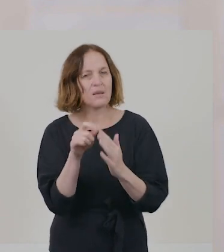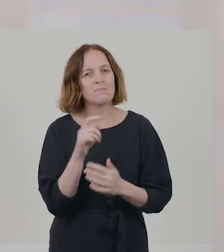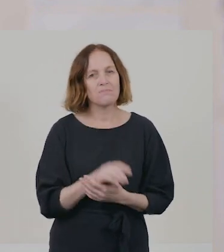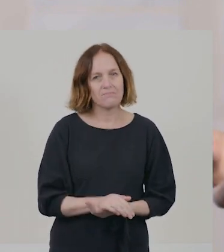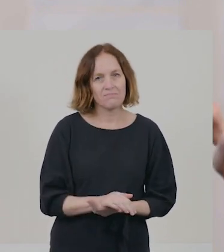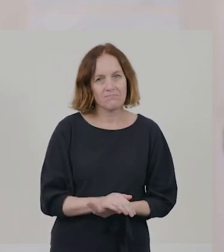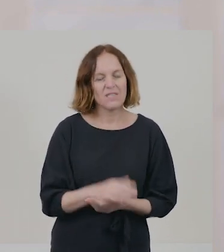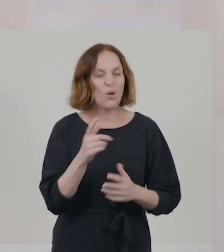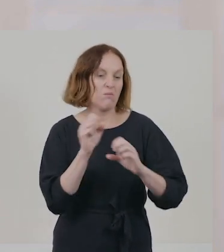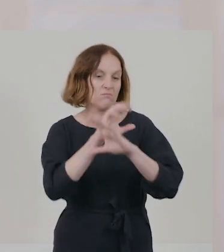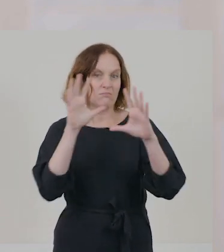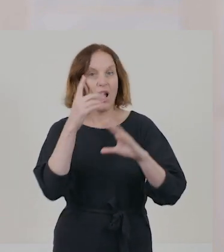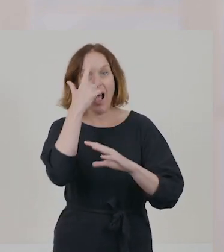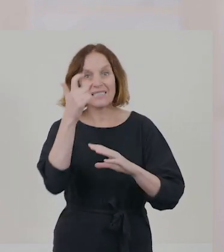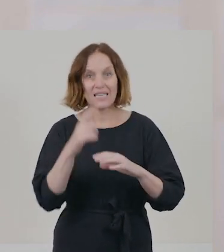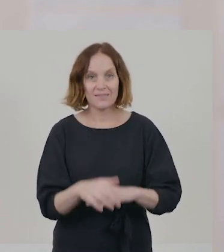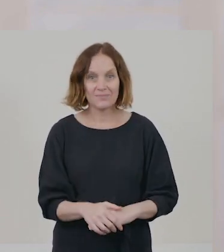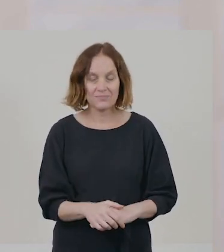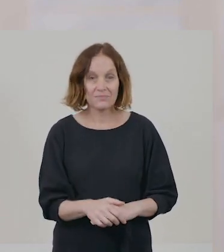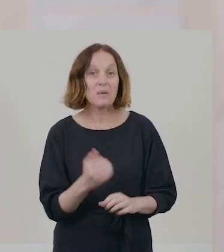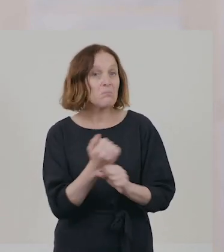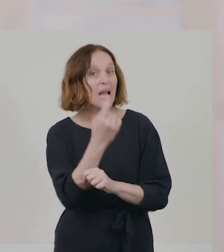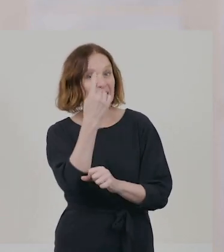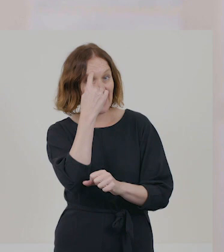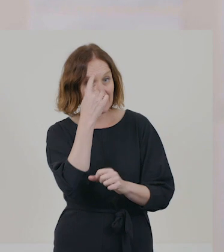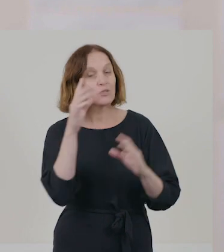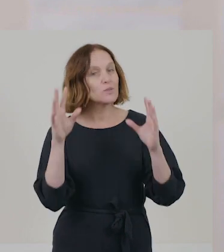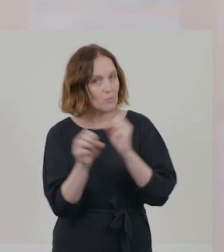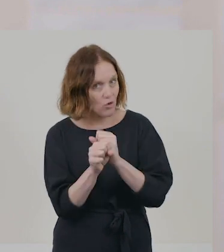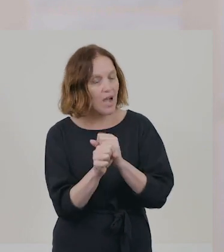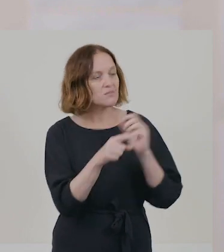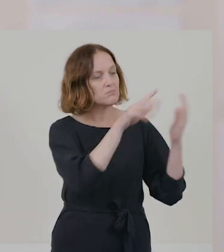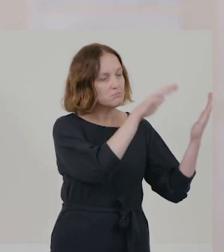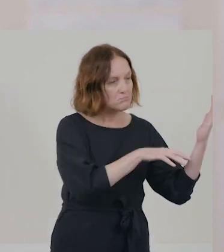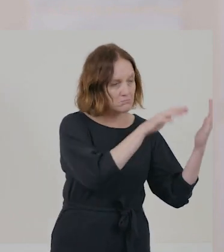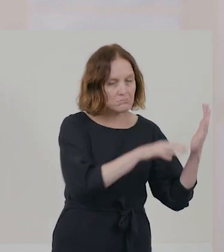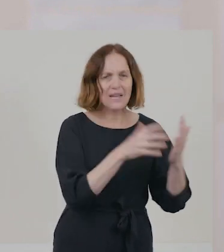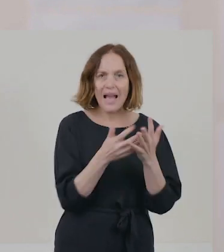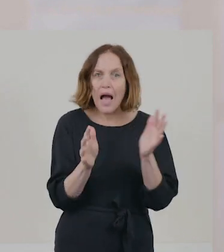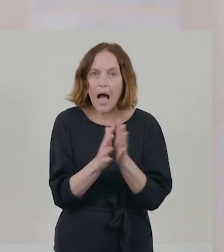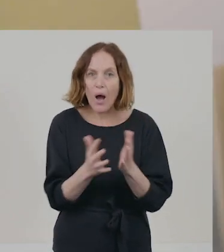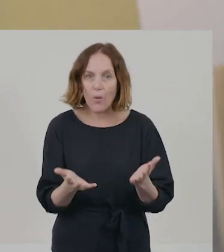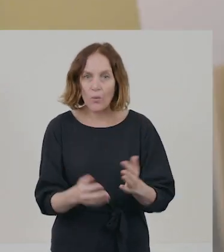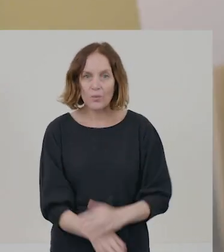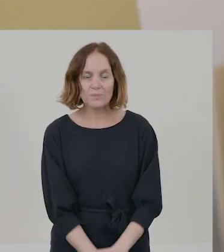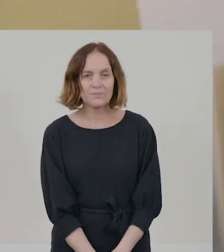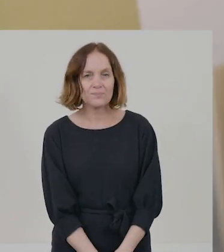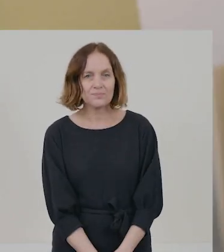and overall idea. That makes sense. But how do we do this? Well.